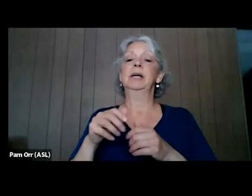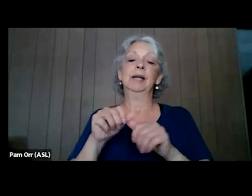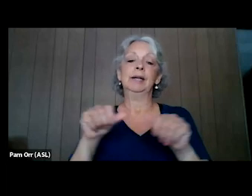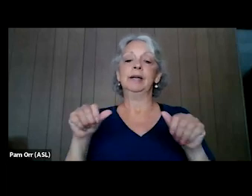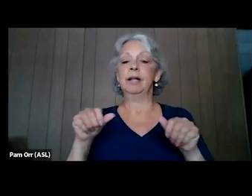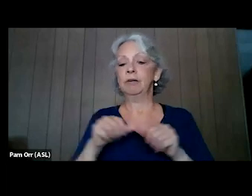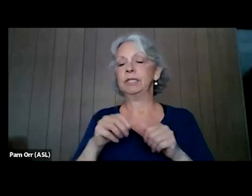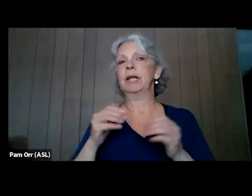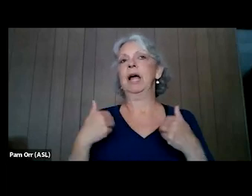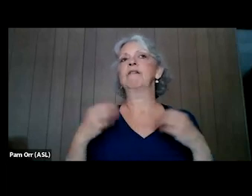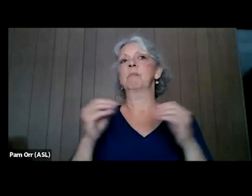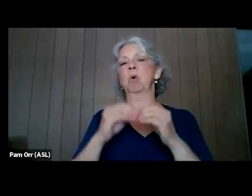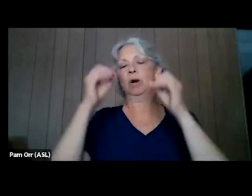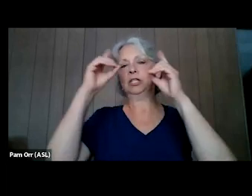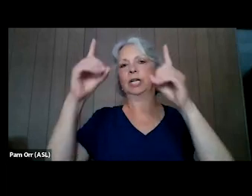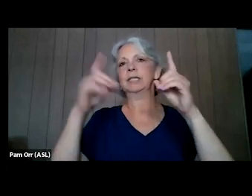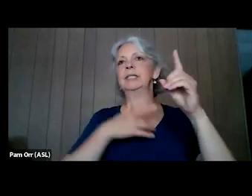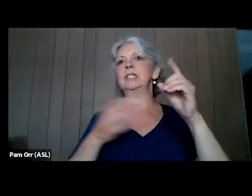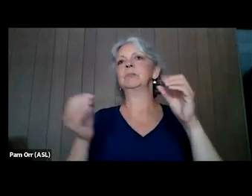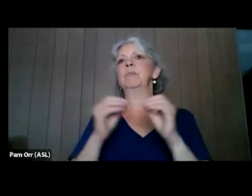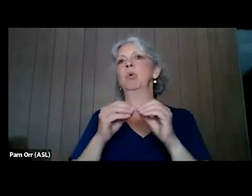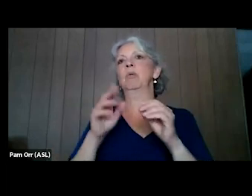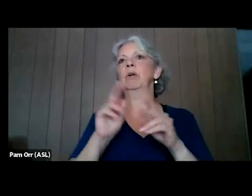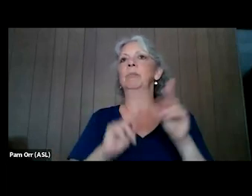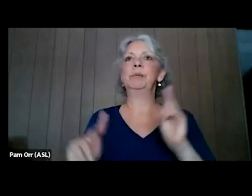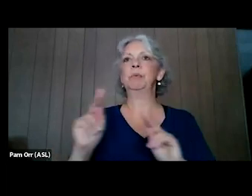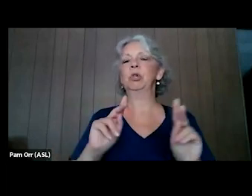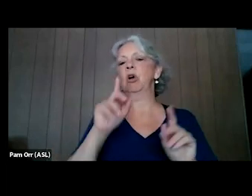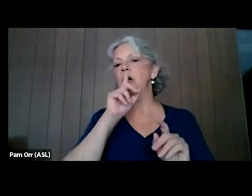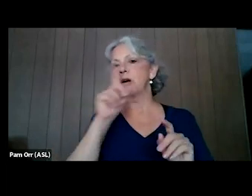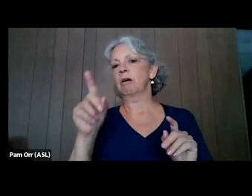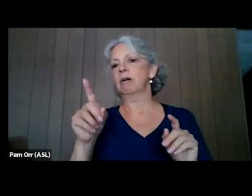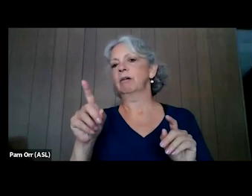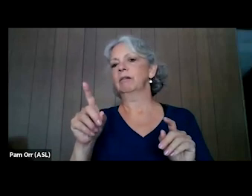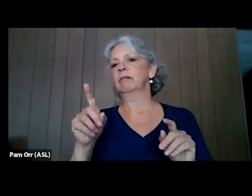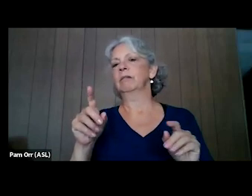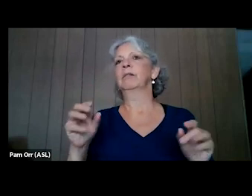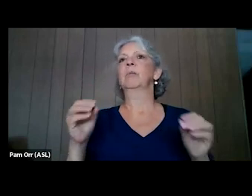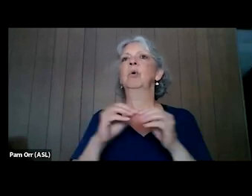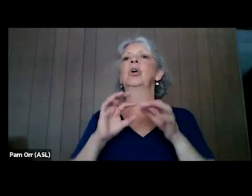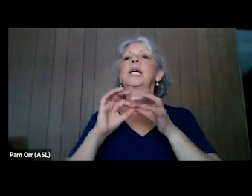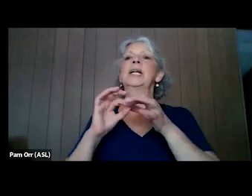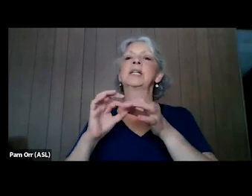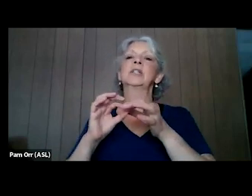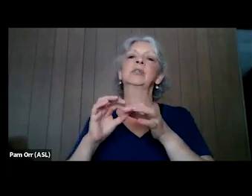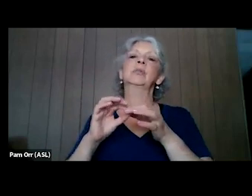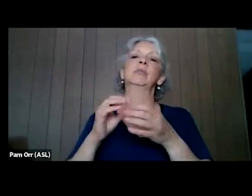and I think usually those tend to be in the areas where people are, you know, more connected to the substance use, and you know, that maybe the substance use